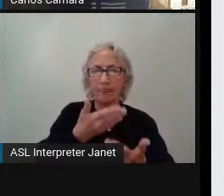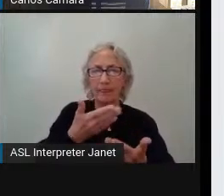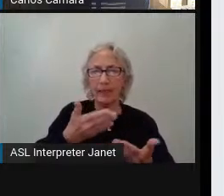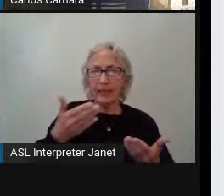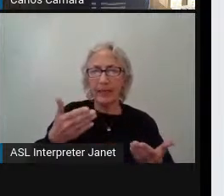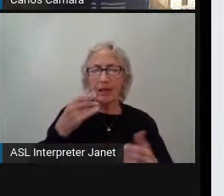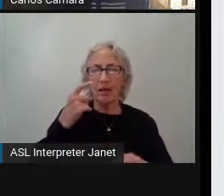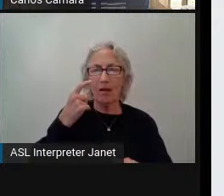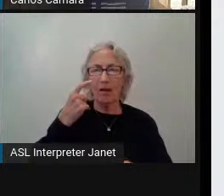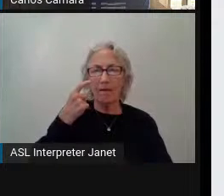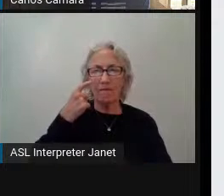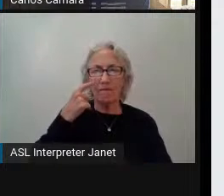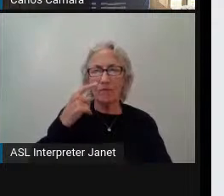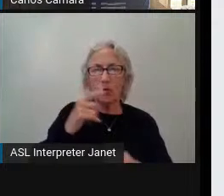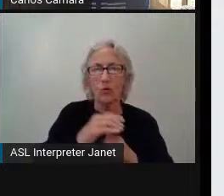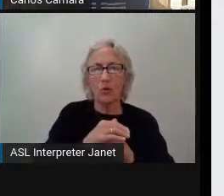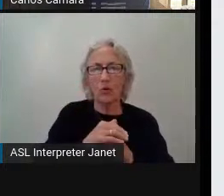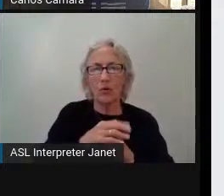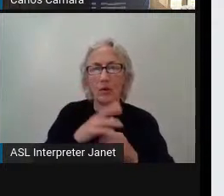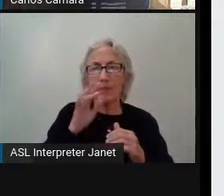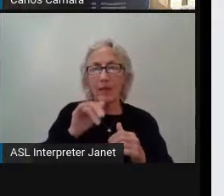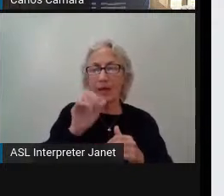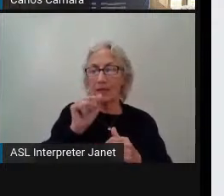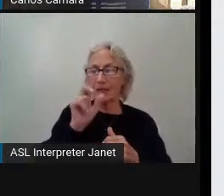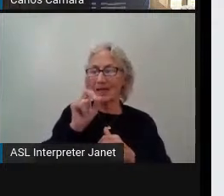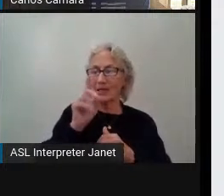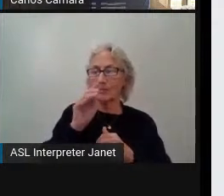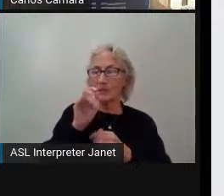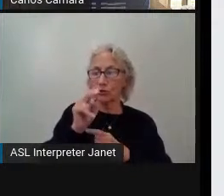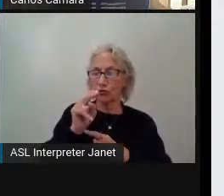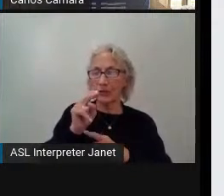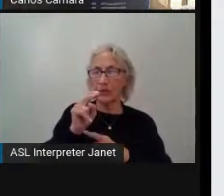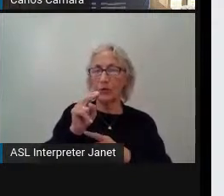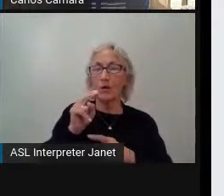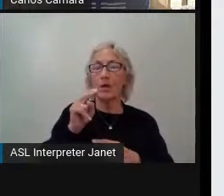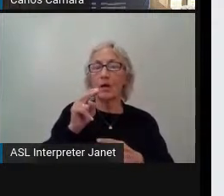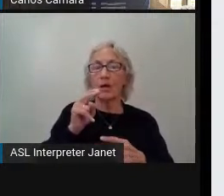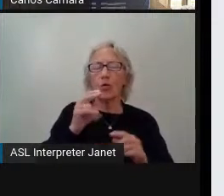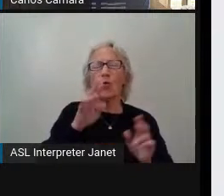First of all we do not meet an accessible theme